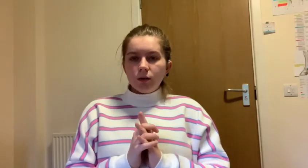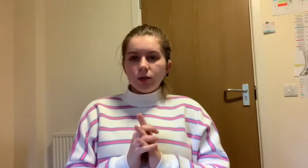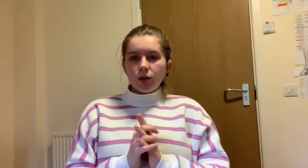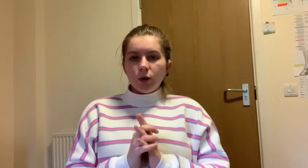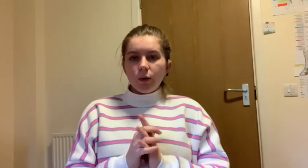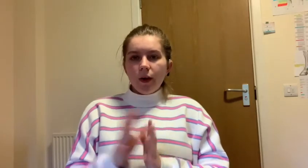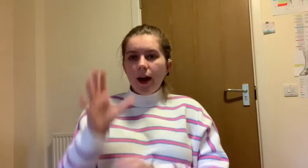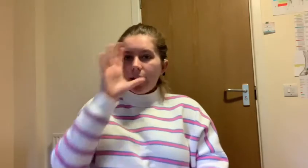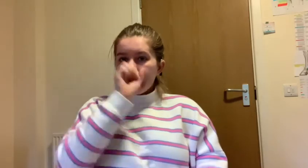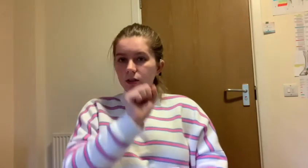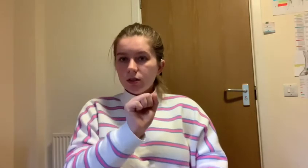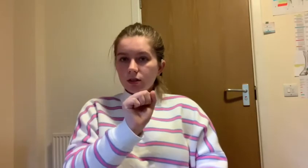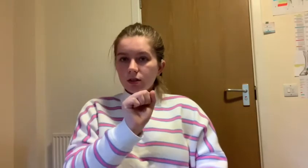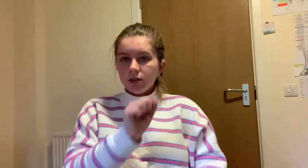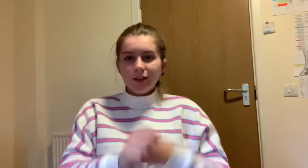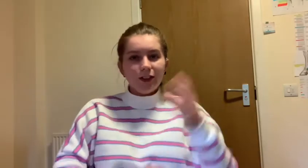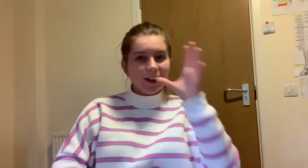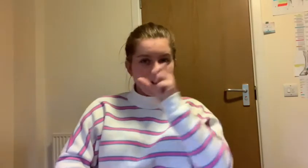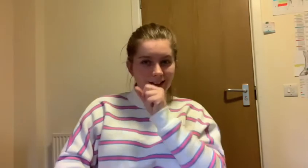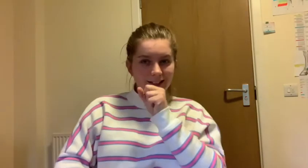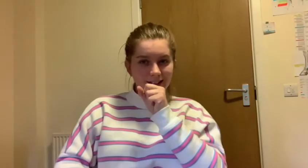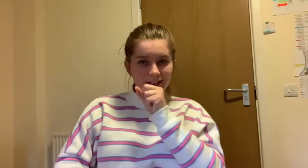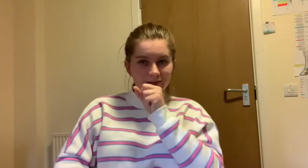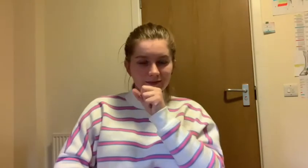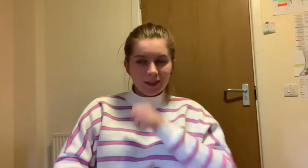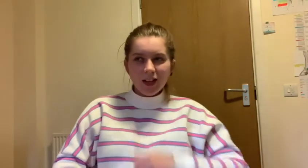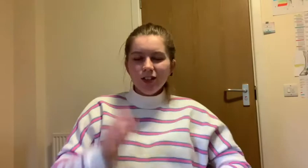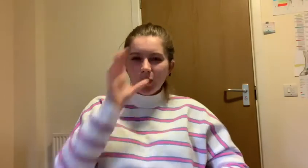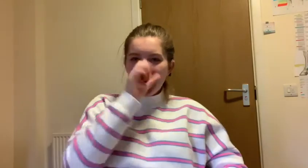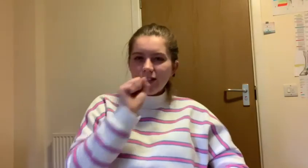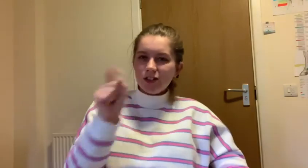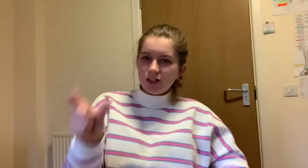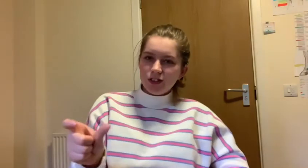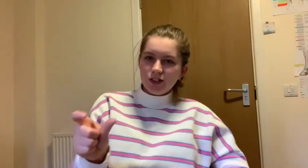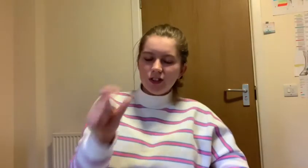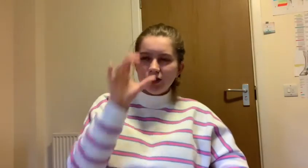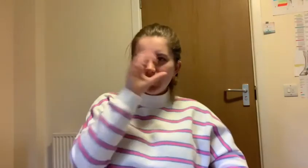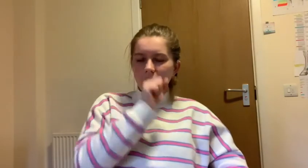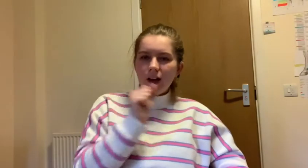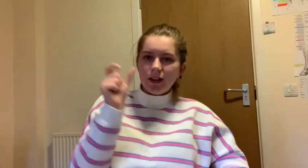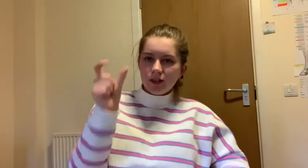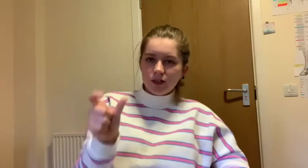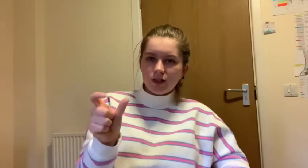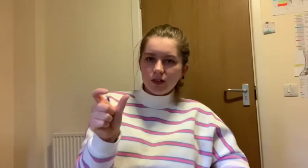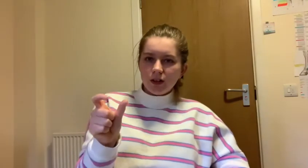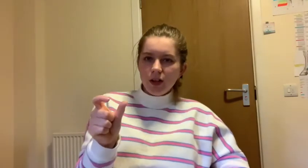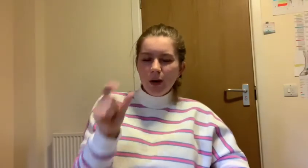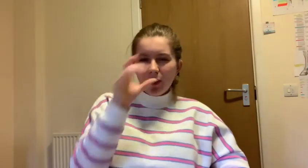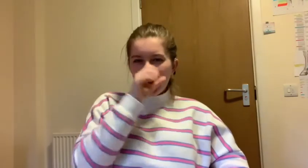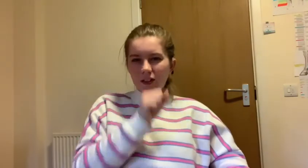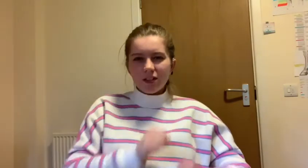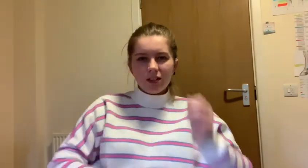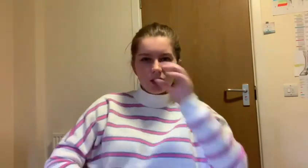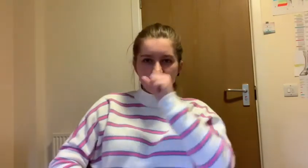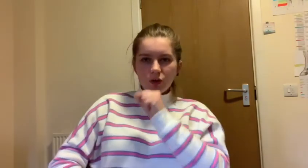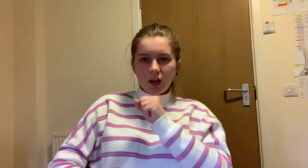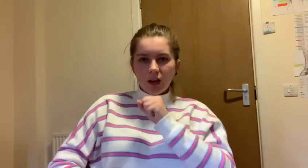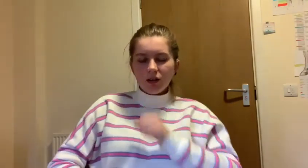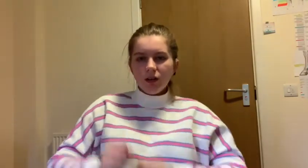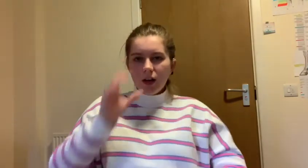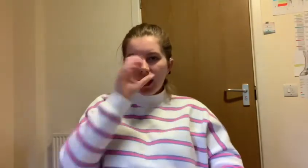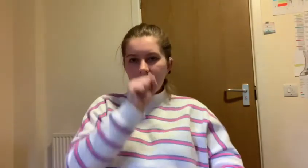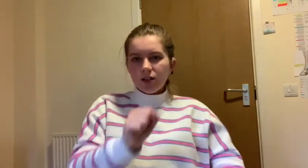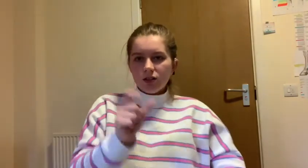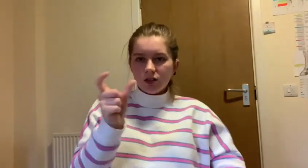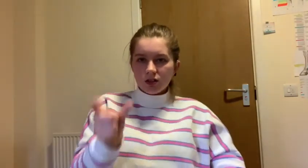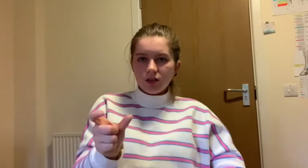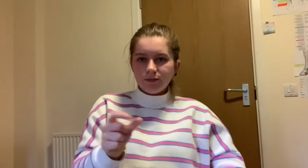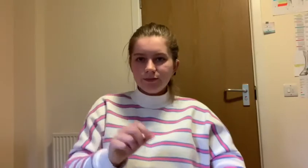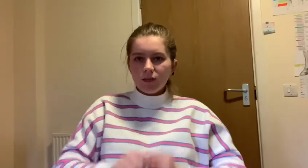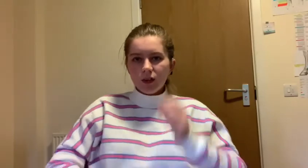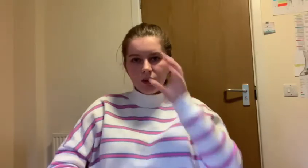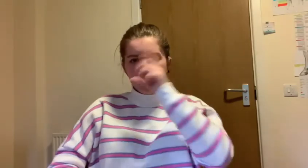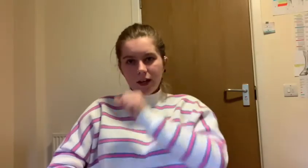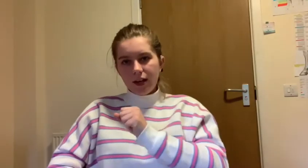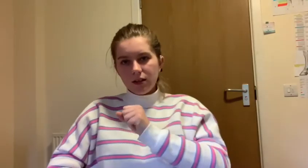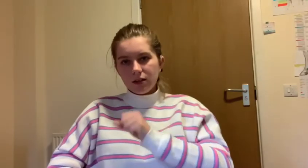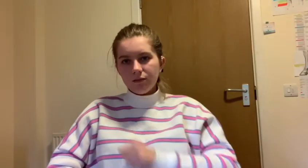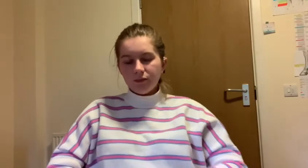So "haters gonna hate" so "haters" (person) you can do that , but I think it is easier to do that. "haters going to hate"